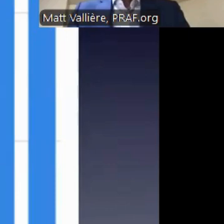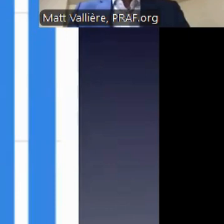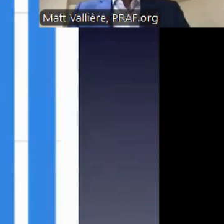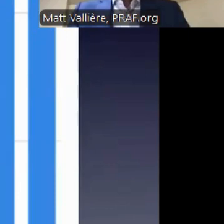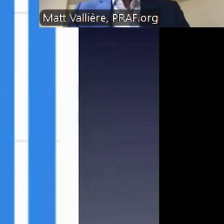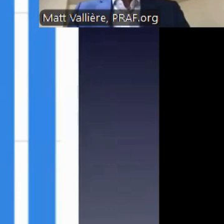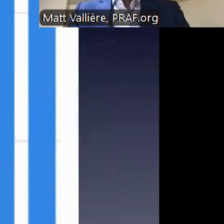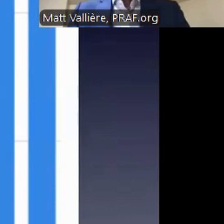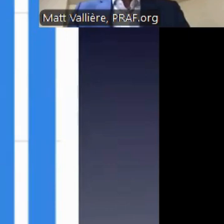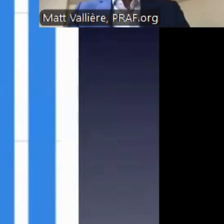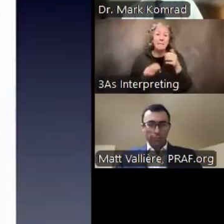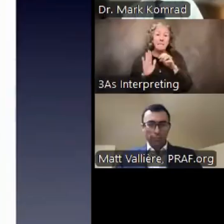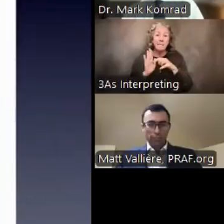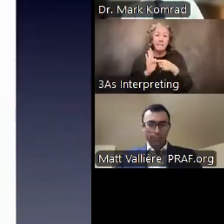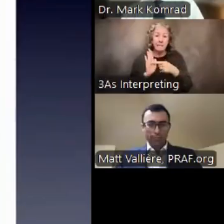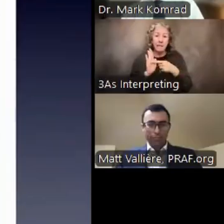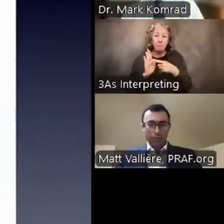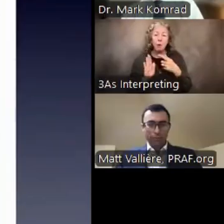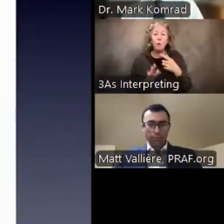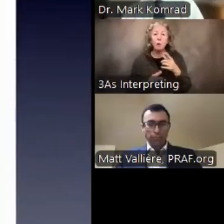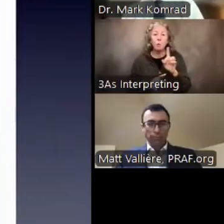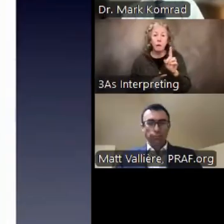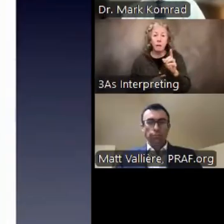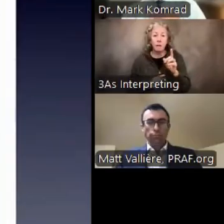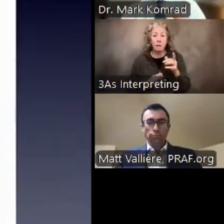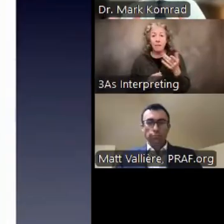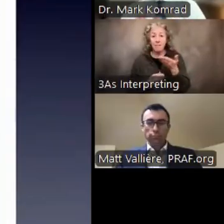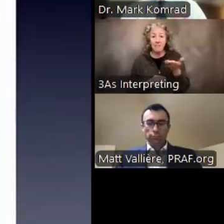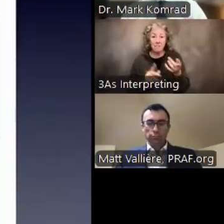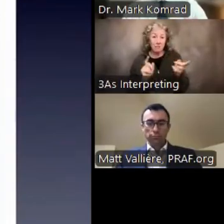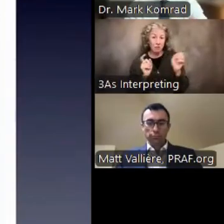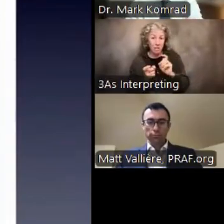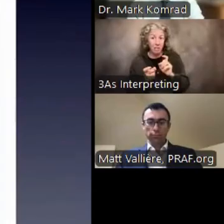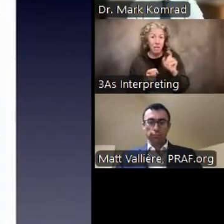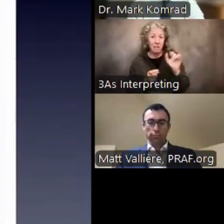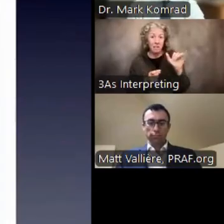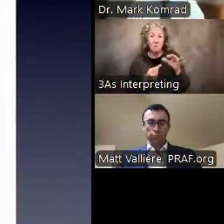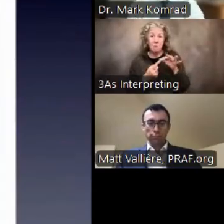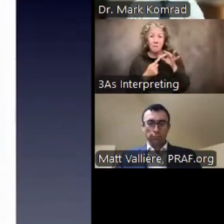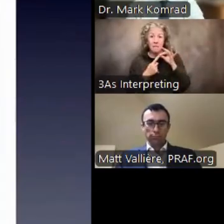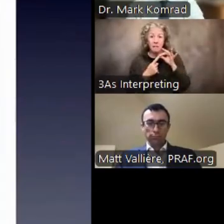these times are changing, as this particular illustration of